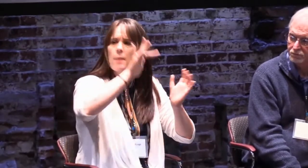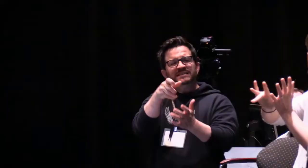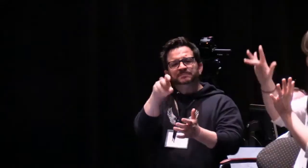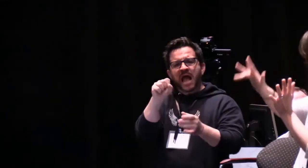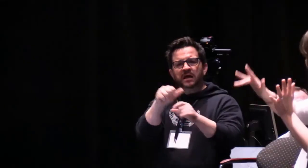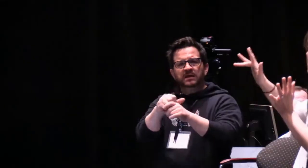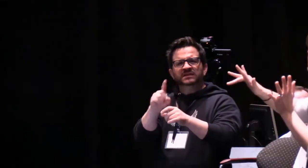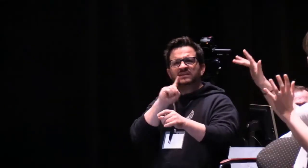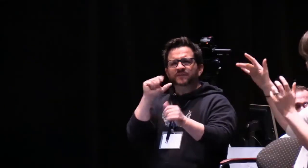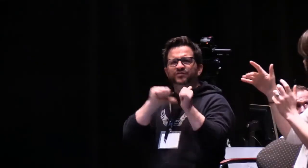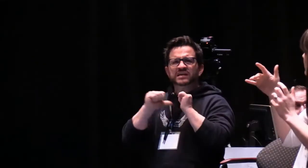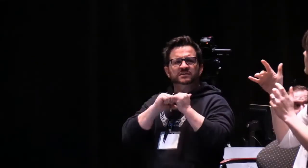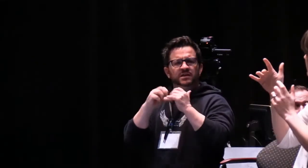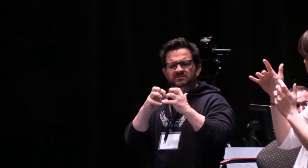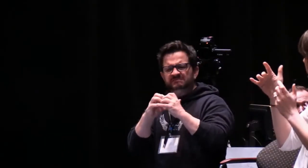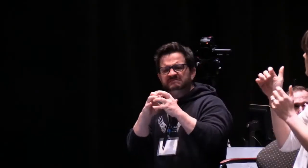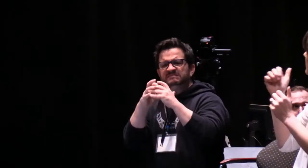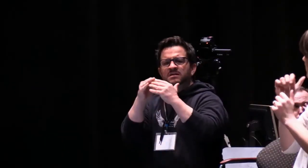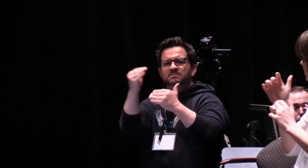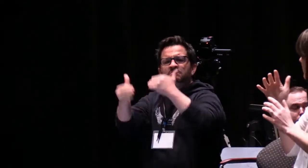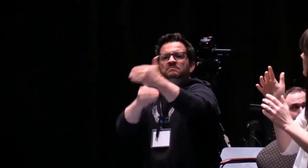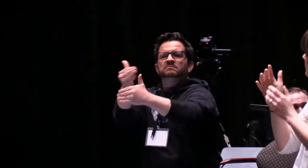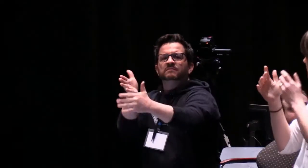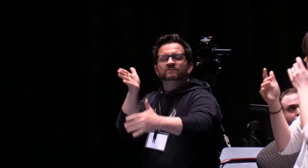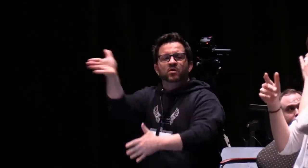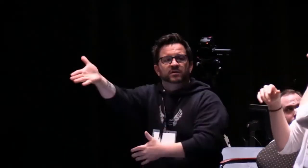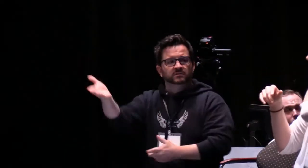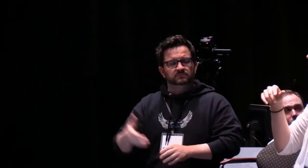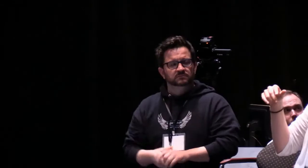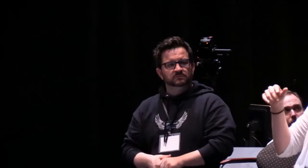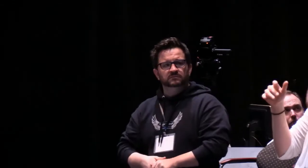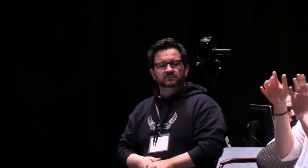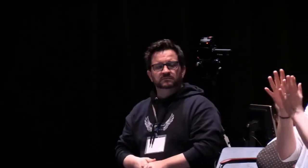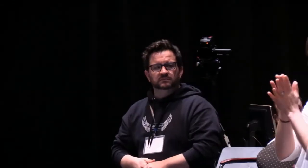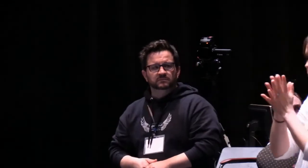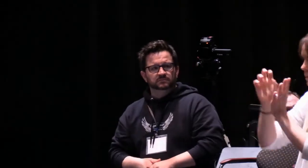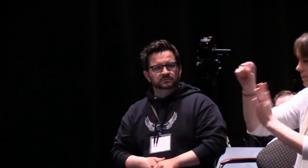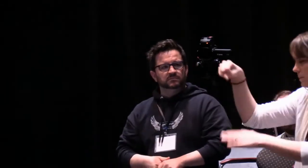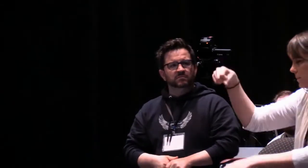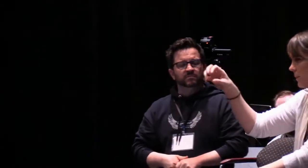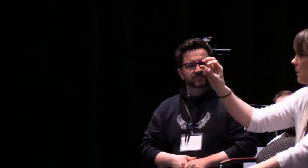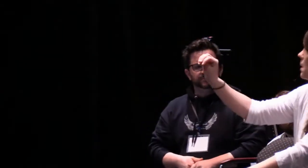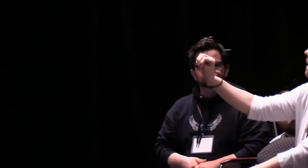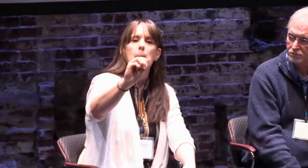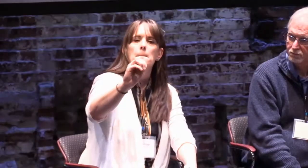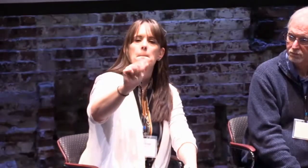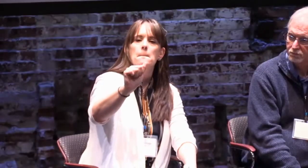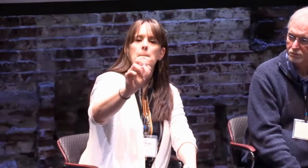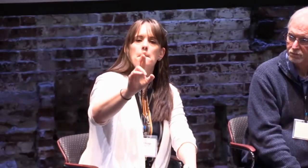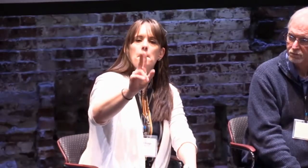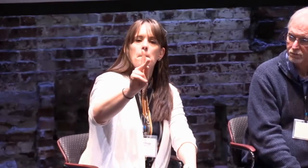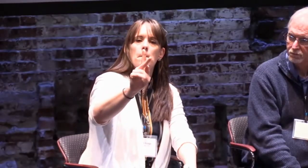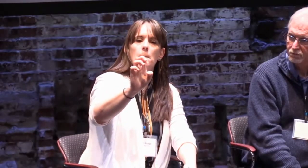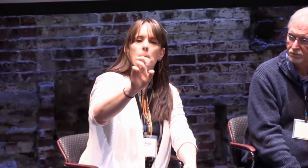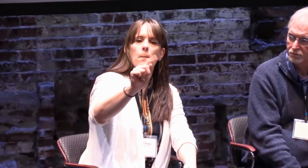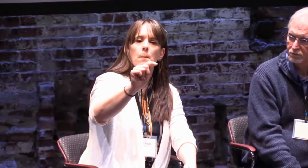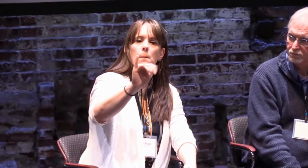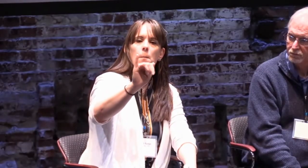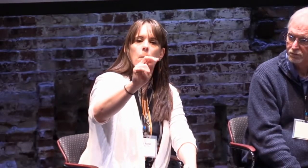Ethan, about the gaps. Yeah, so about the deaf theater, and where is it is going in the future? [Additional Translator] Okay, gaps in the future.